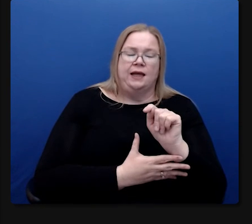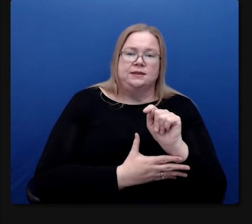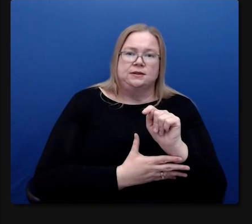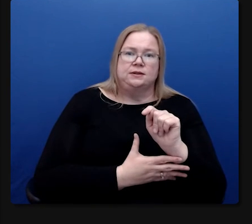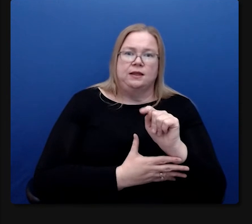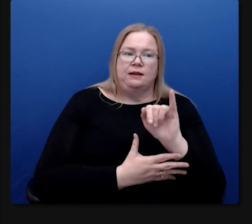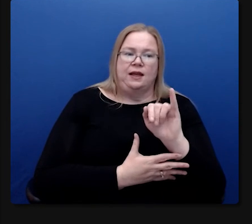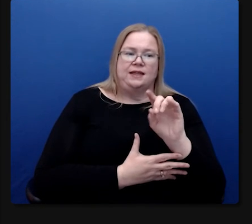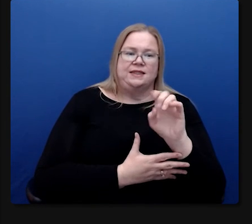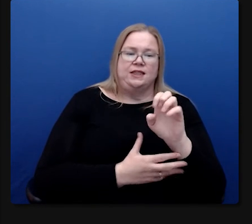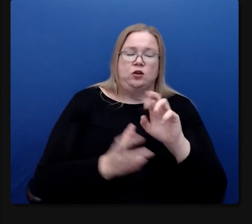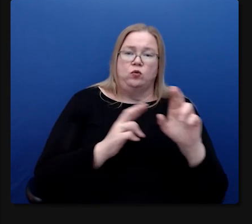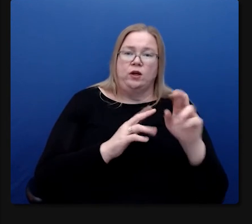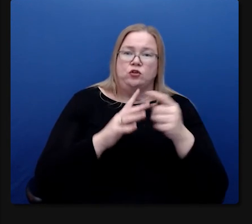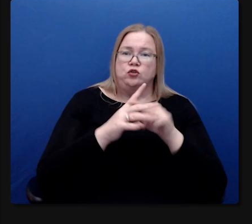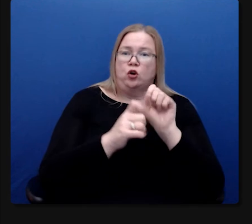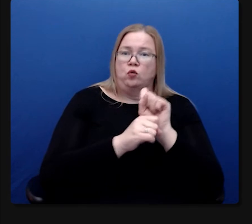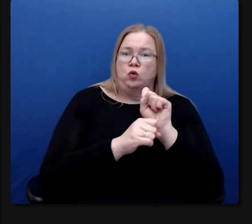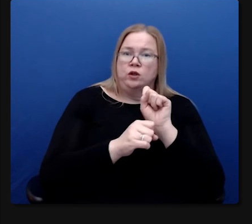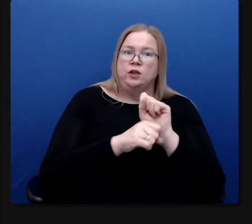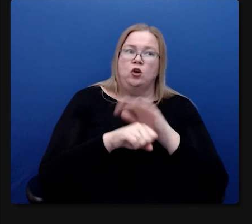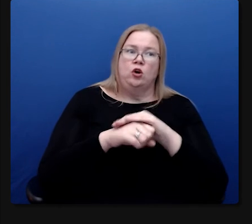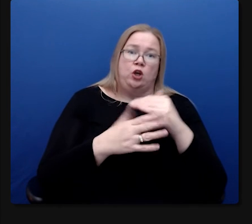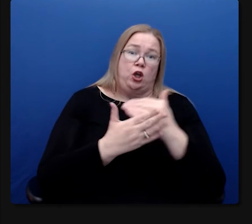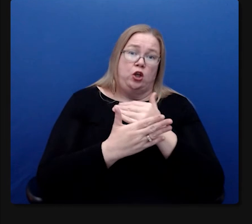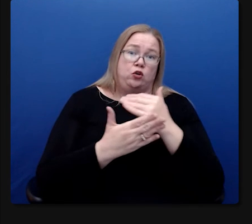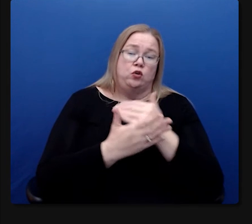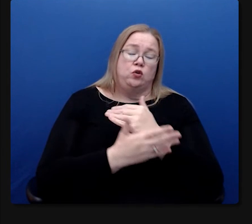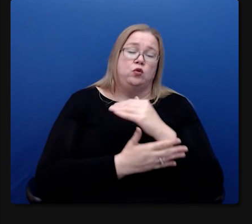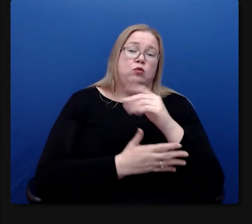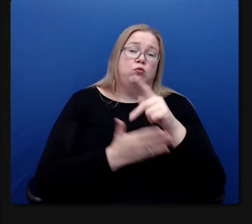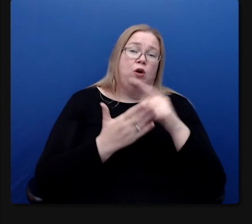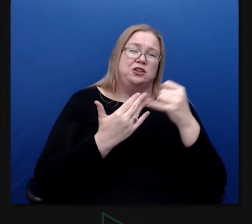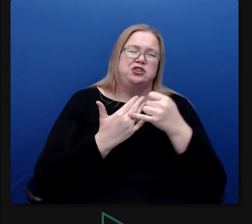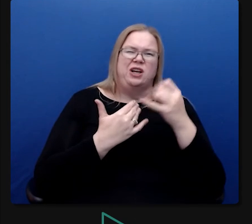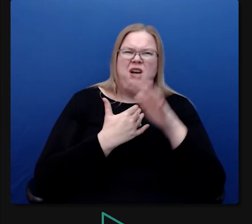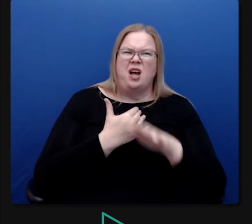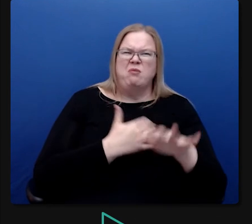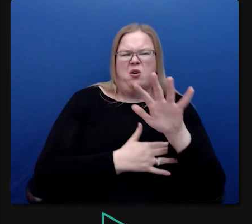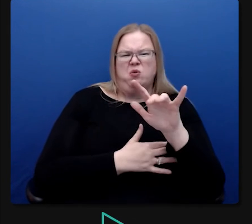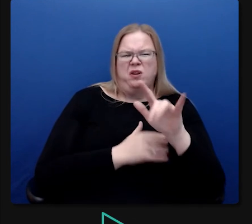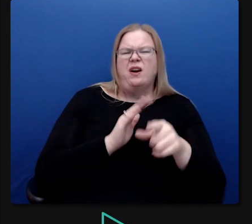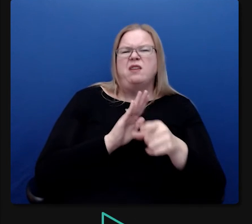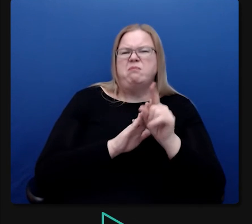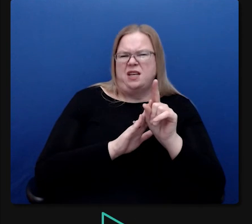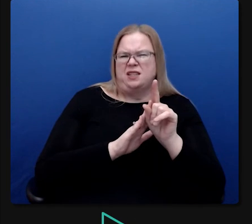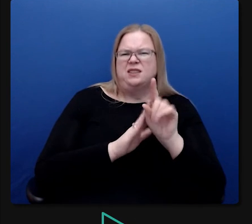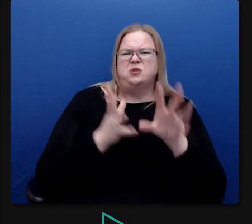at the IDE, ready to start working on a new project. Takes about 25 minutes.